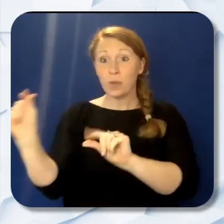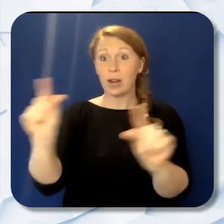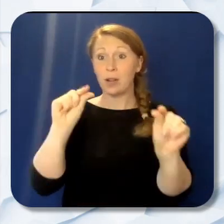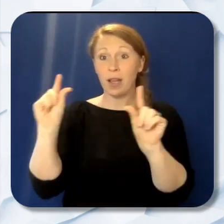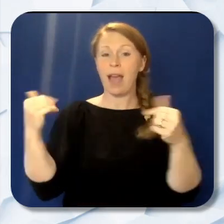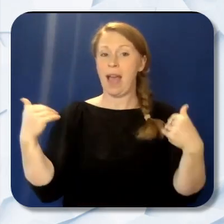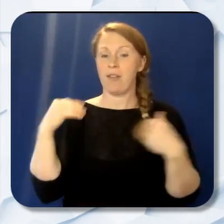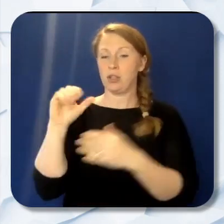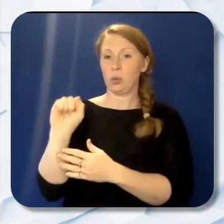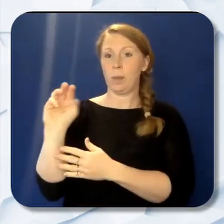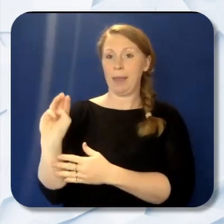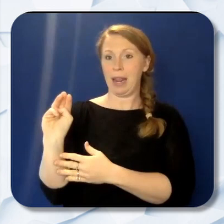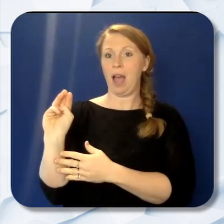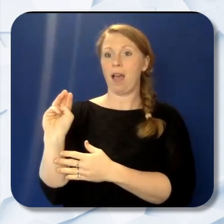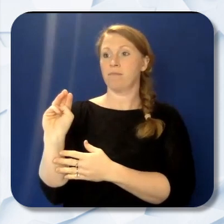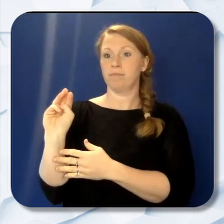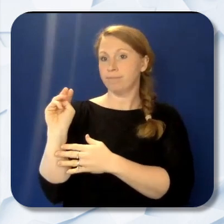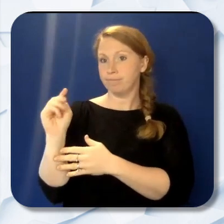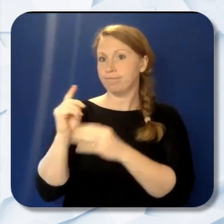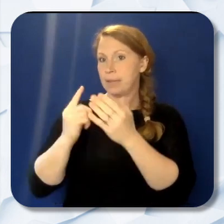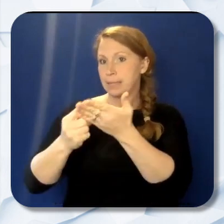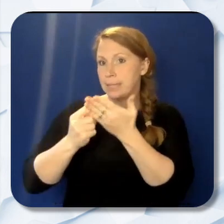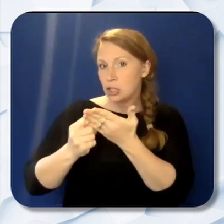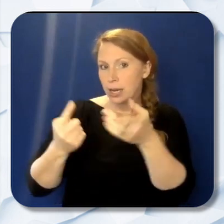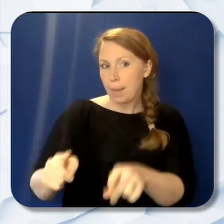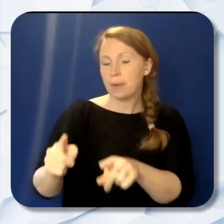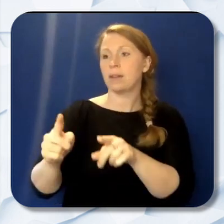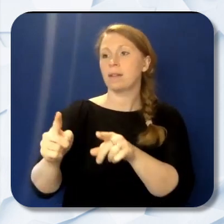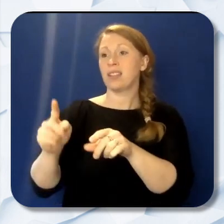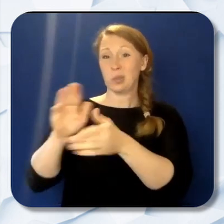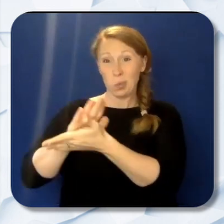and a toolkit that schools and other organizations can use to advance this messaging.